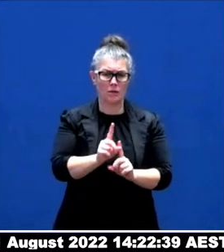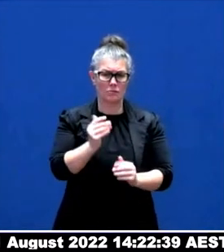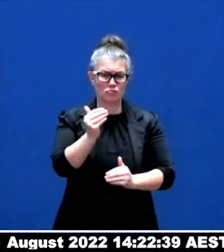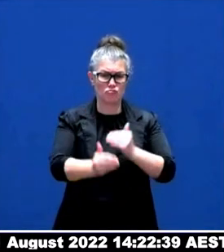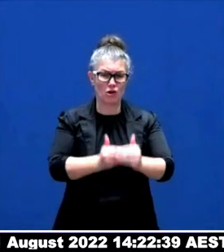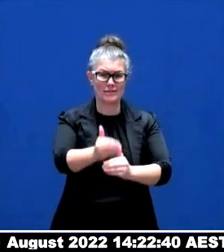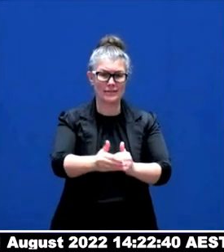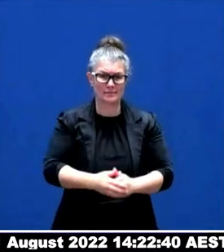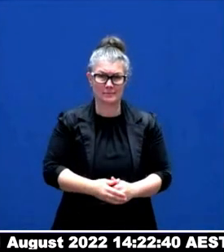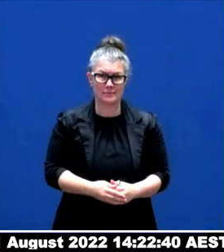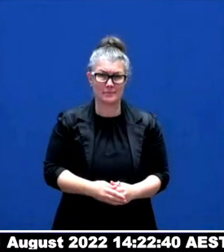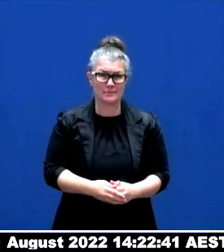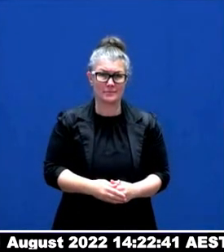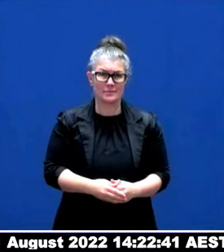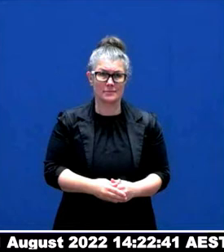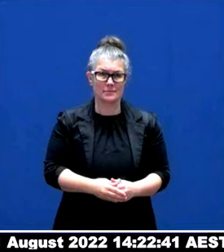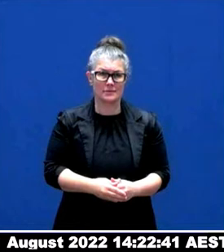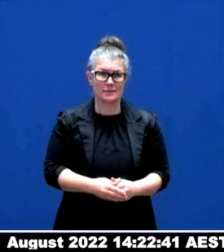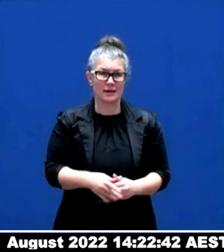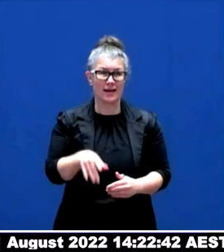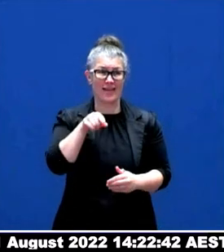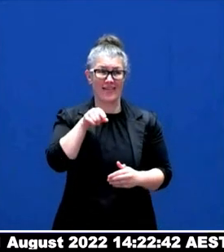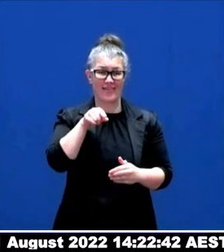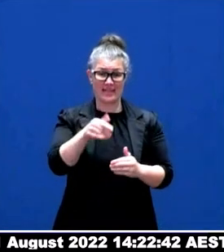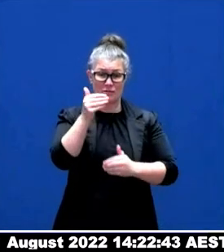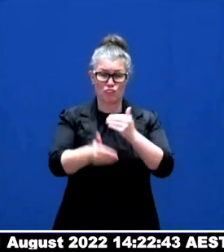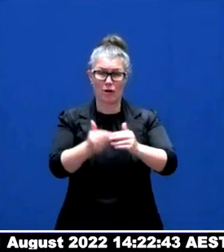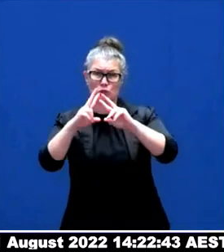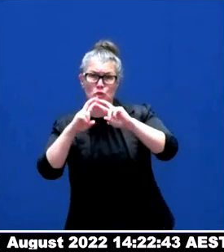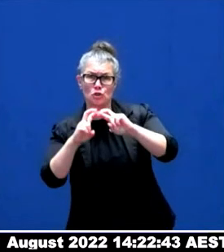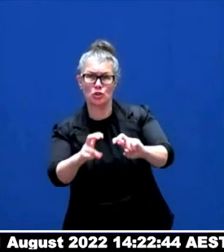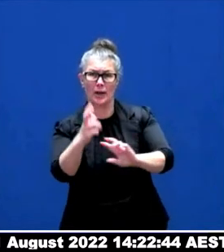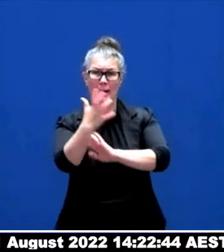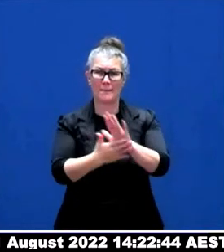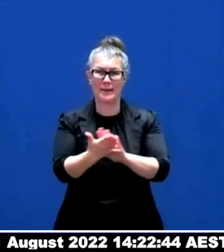calculated to produce a rapid solution to the accommodation problem, doesn't it?